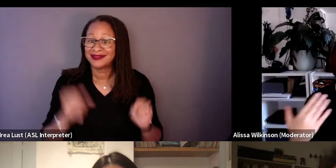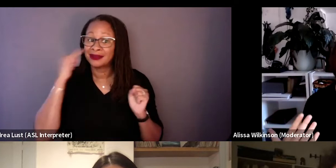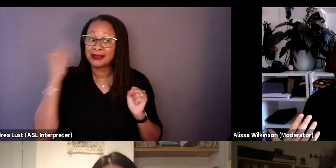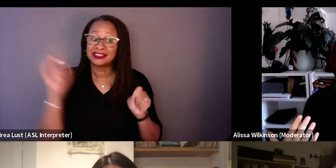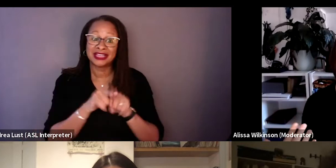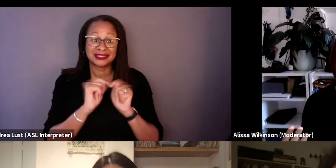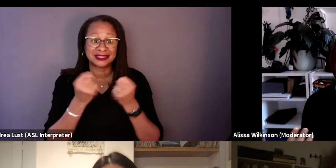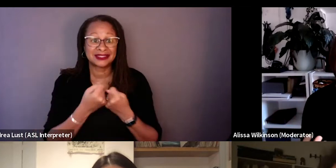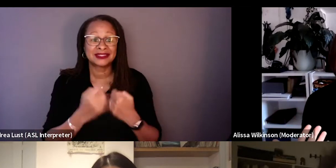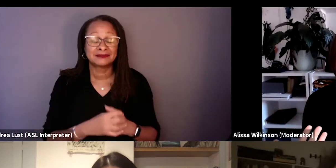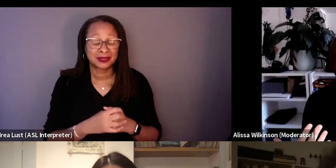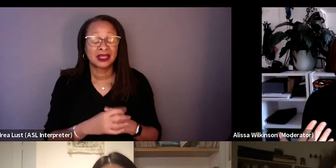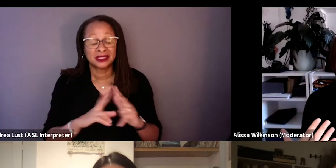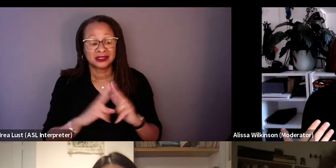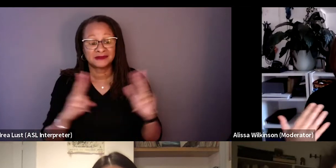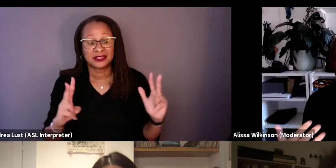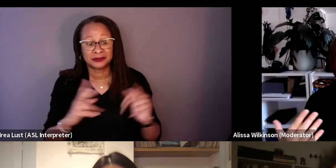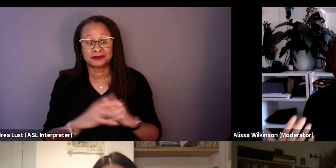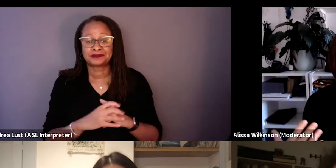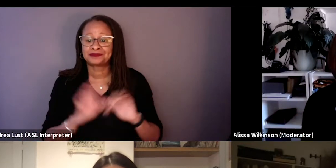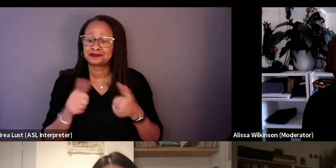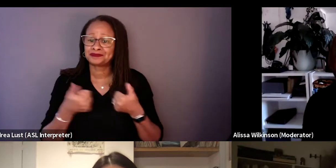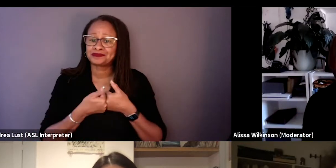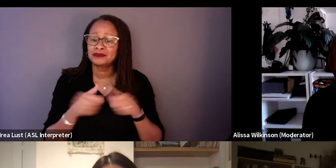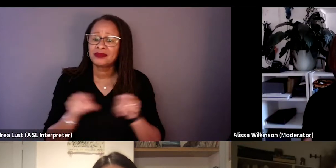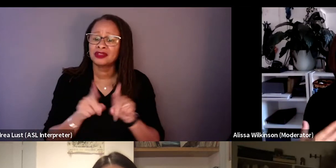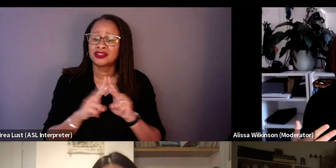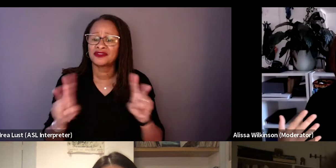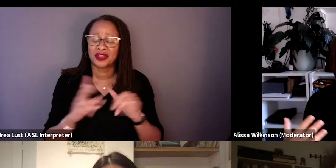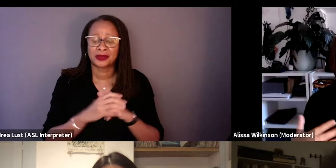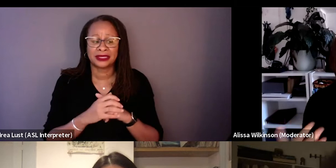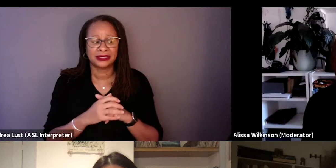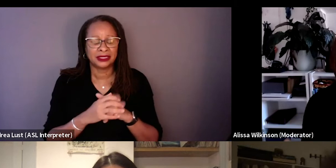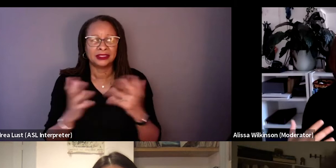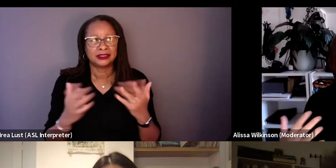that that's a very challenging but also very fruitful relationship. So maybe starting with Tamana,